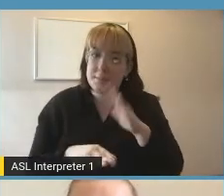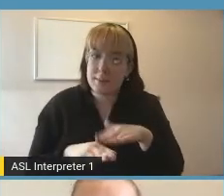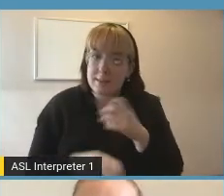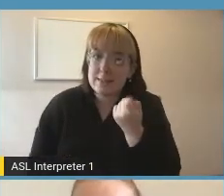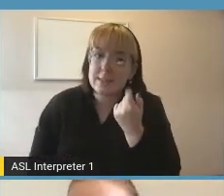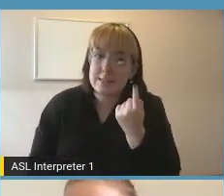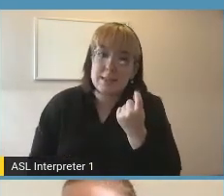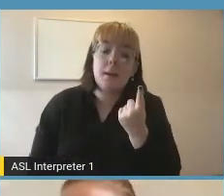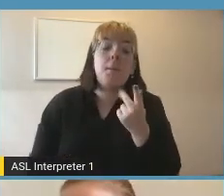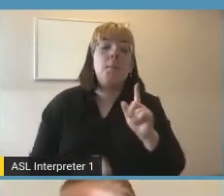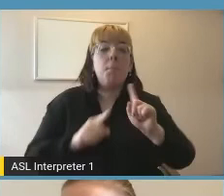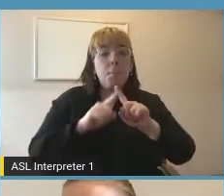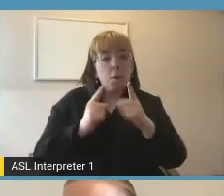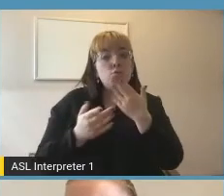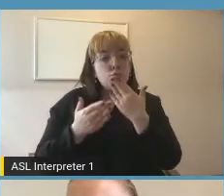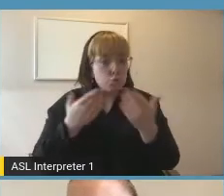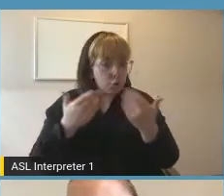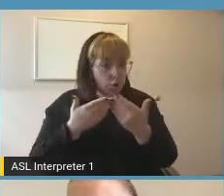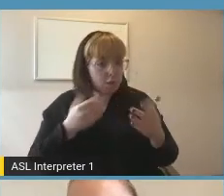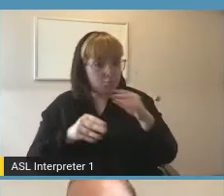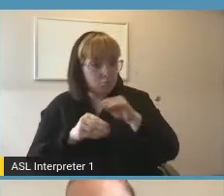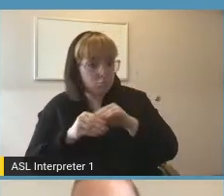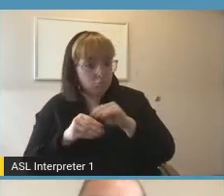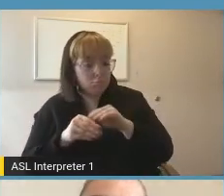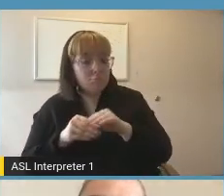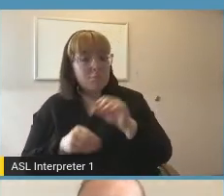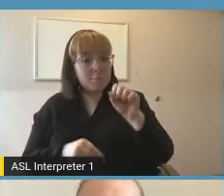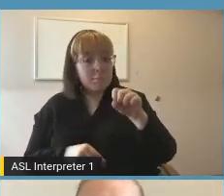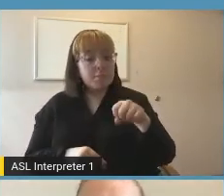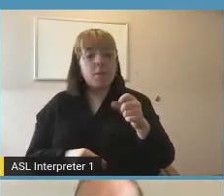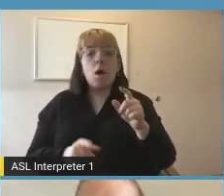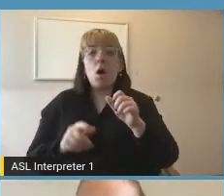good stuff in there. And you do also need to be aware that not everything on there is